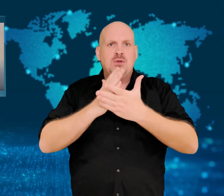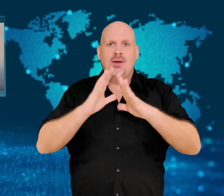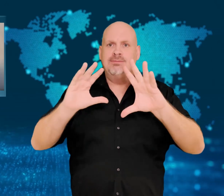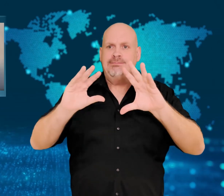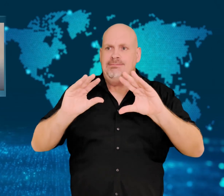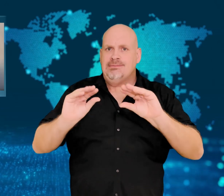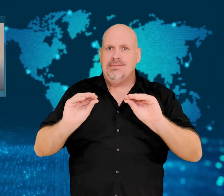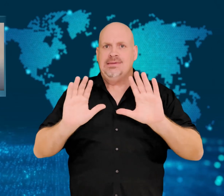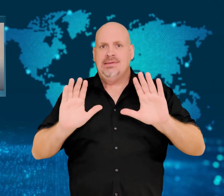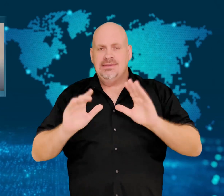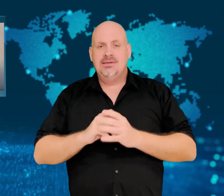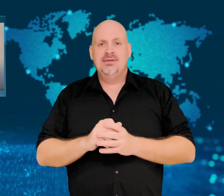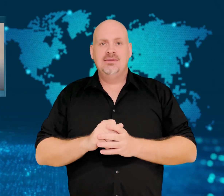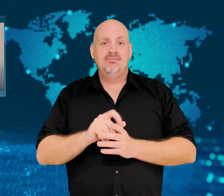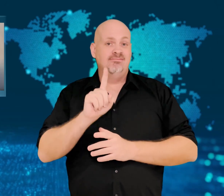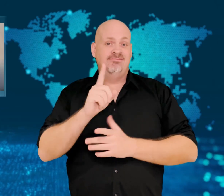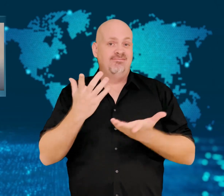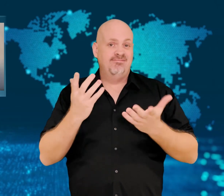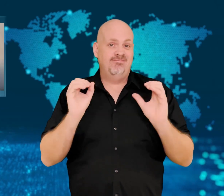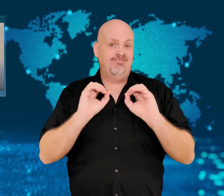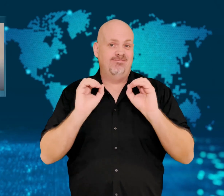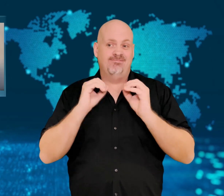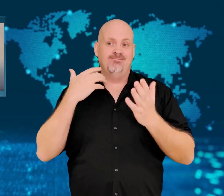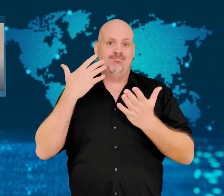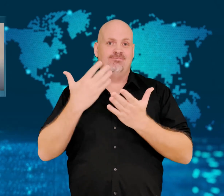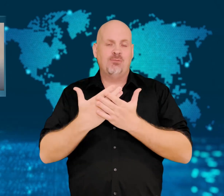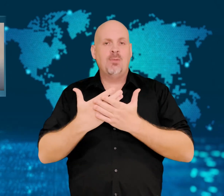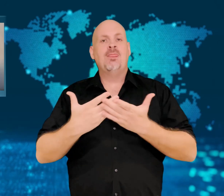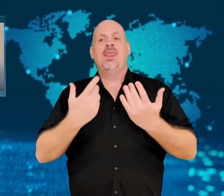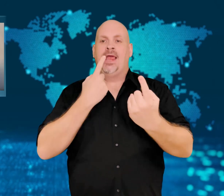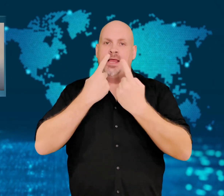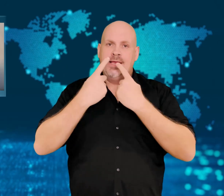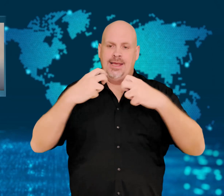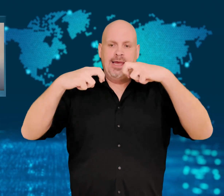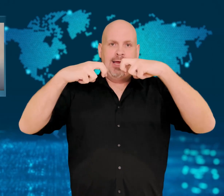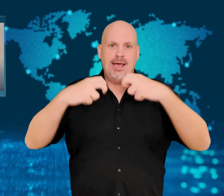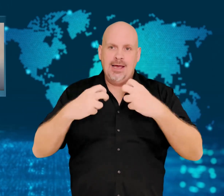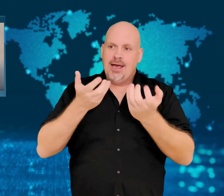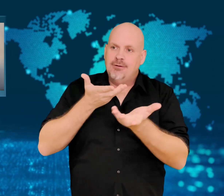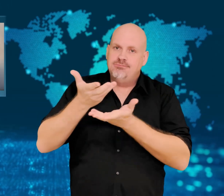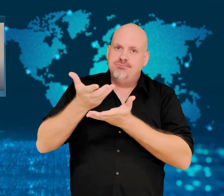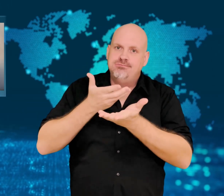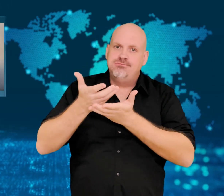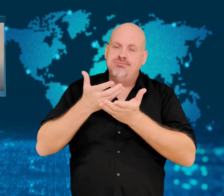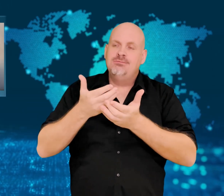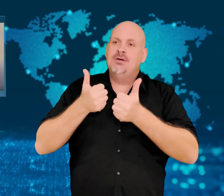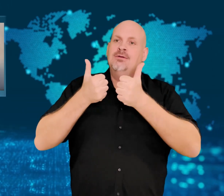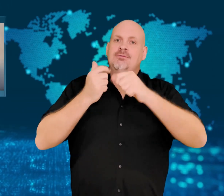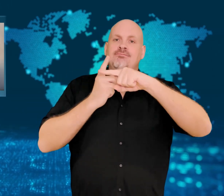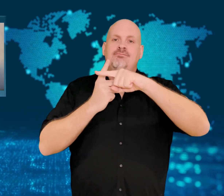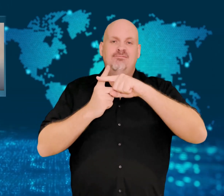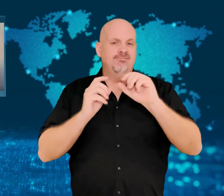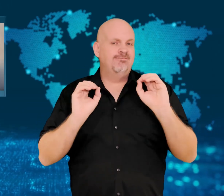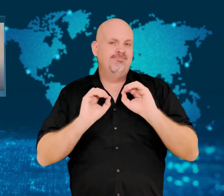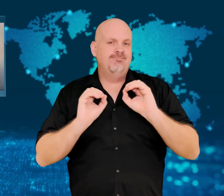been successful peace talks so far.